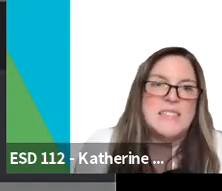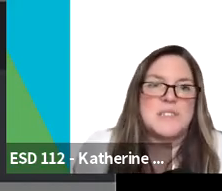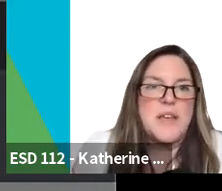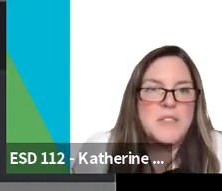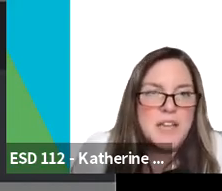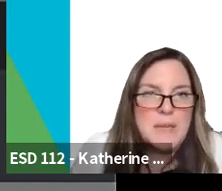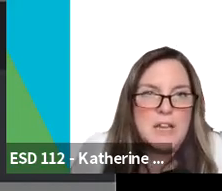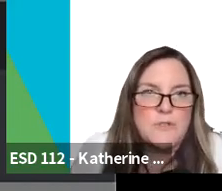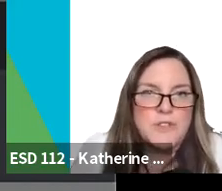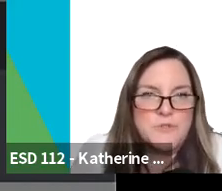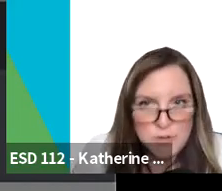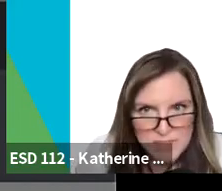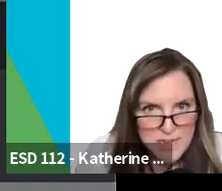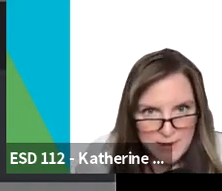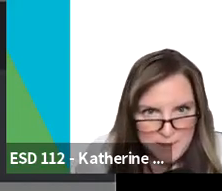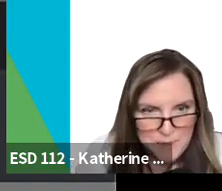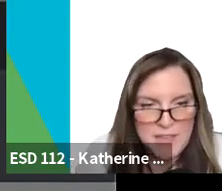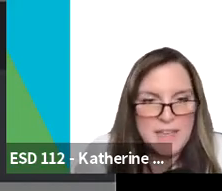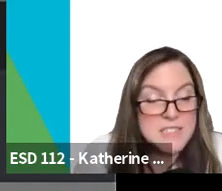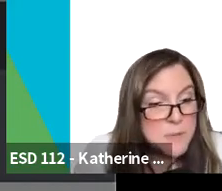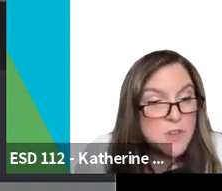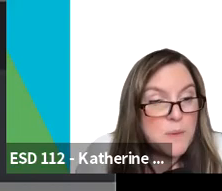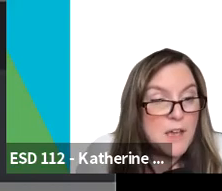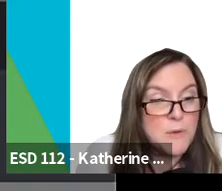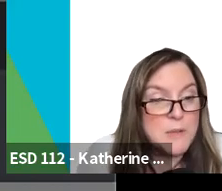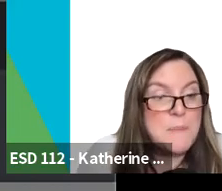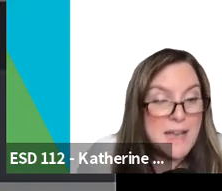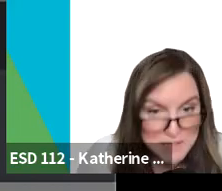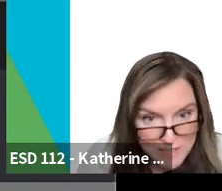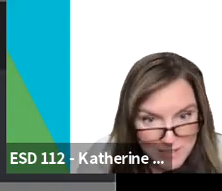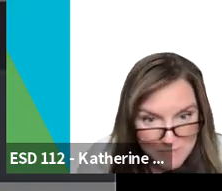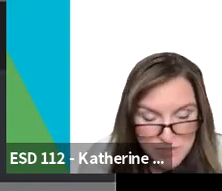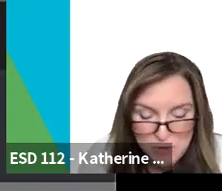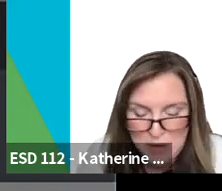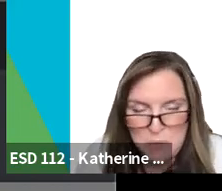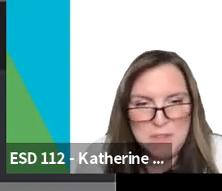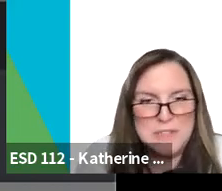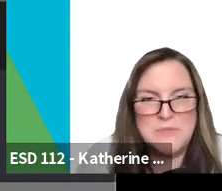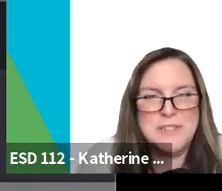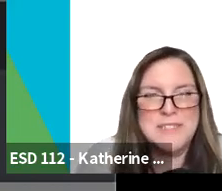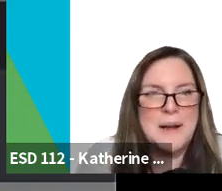ESD 112 - Katherine Livick: So now that I'm here for the first time, and some of you may already be past this, so bear with us for a sec.